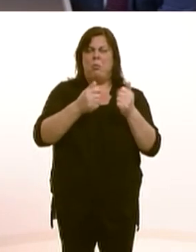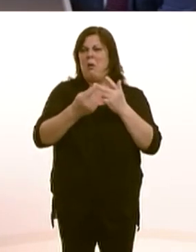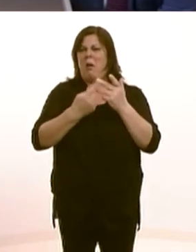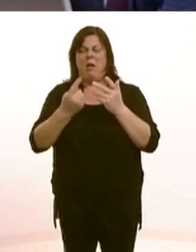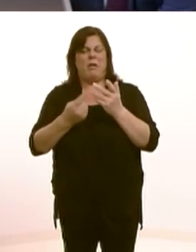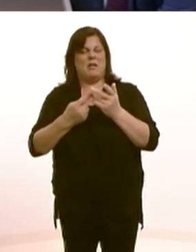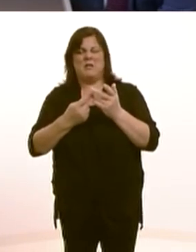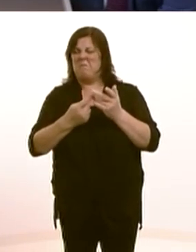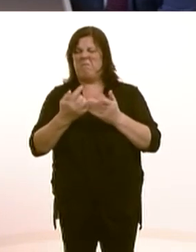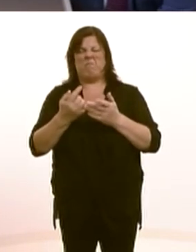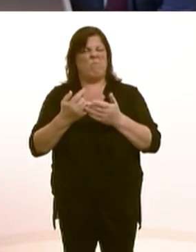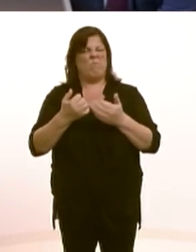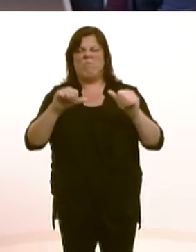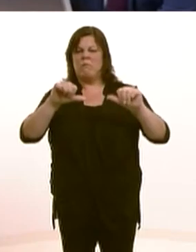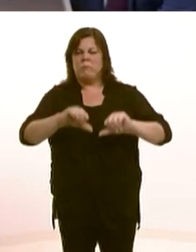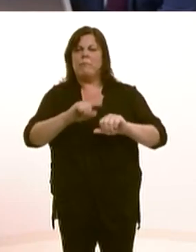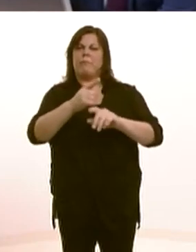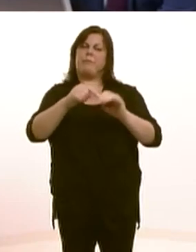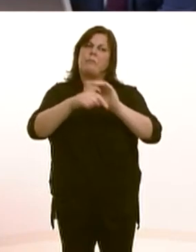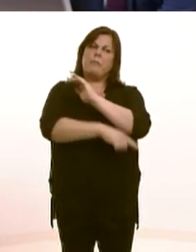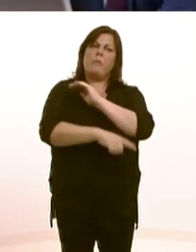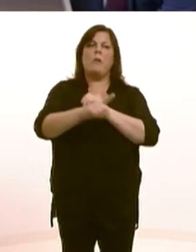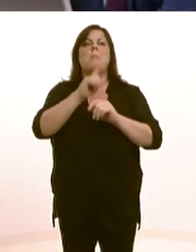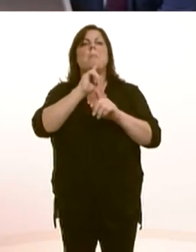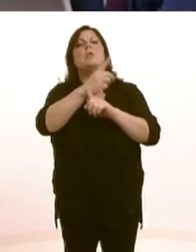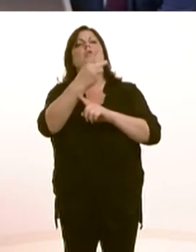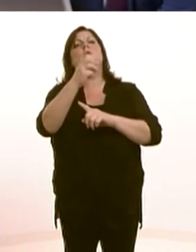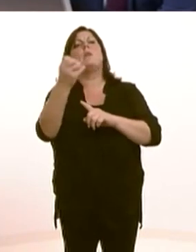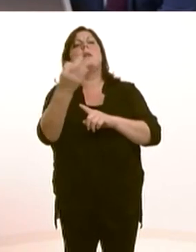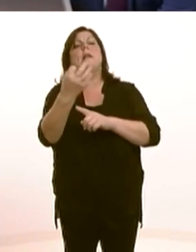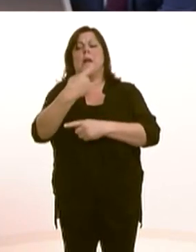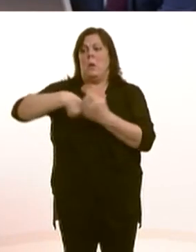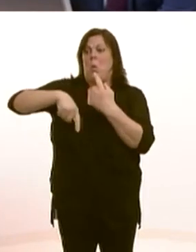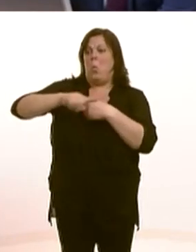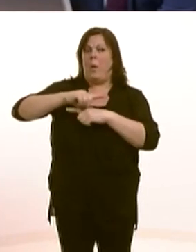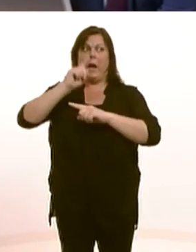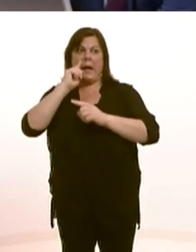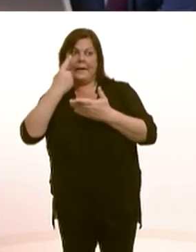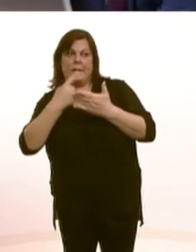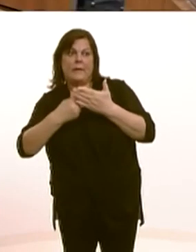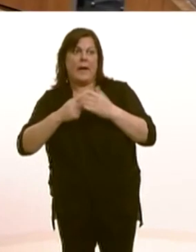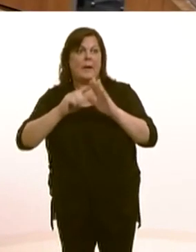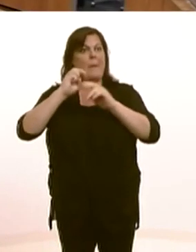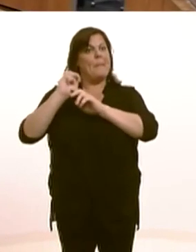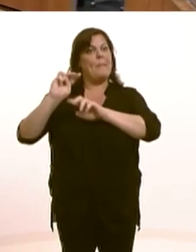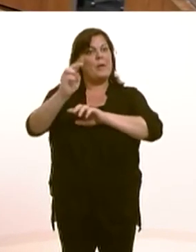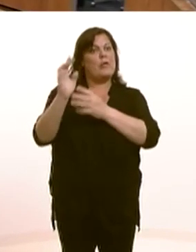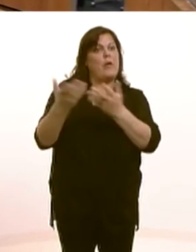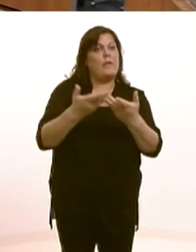But, after 2018, thereíll be the opportunity to reassess how bus services are provided across the entire country.